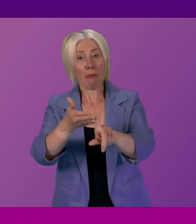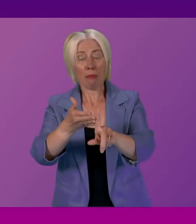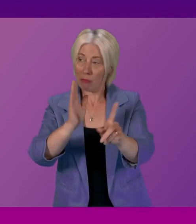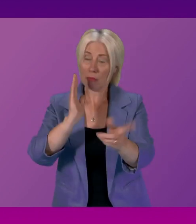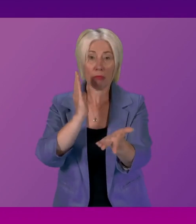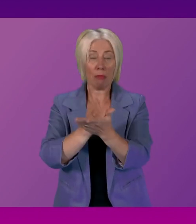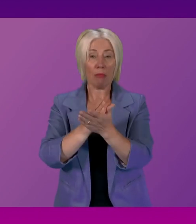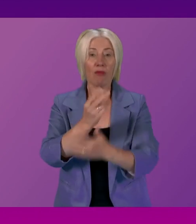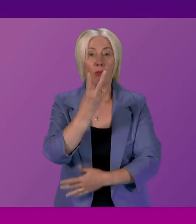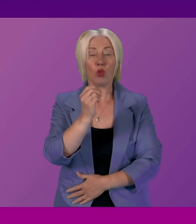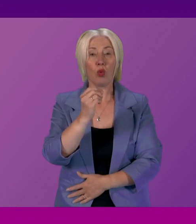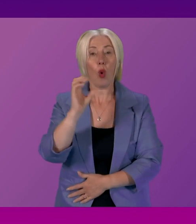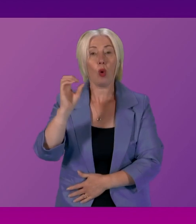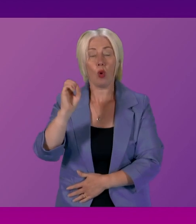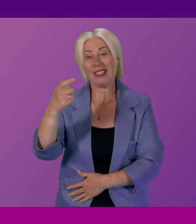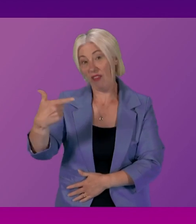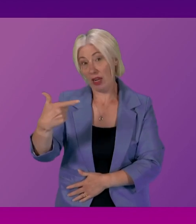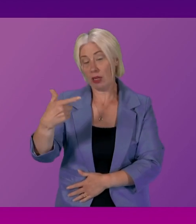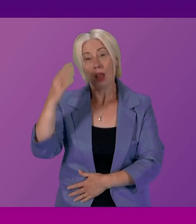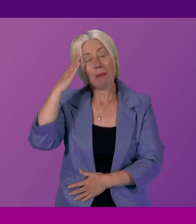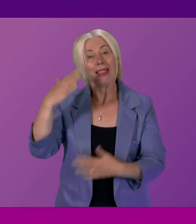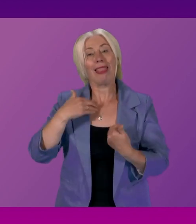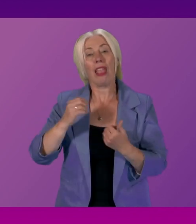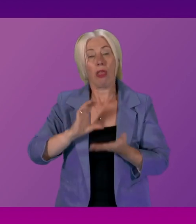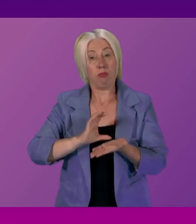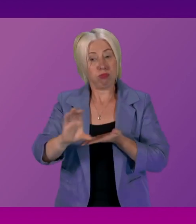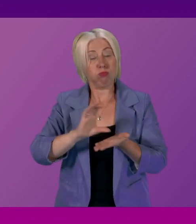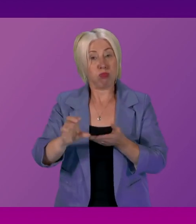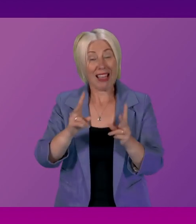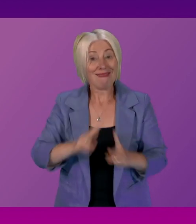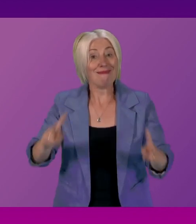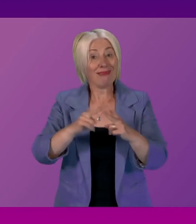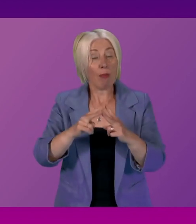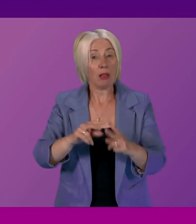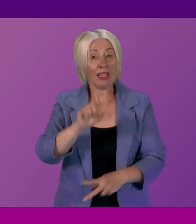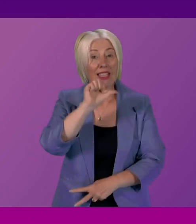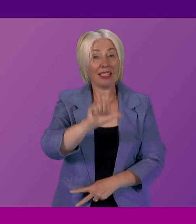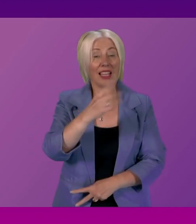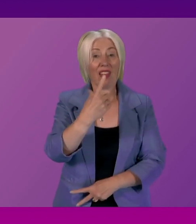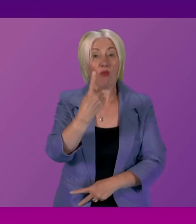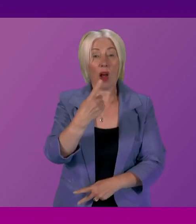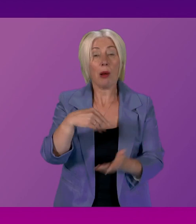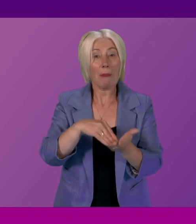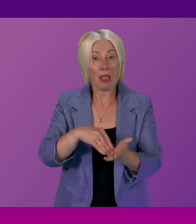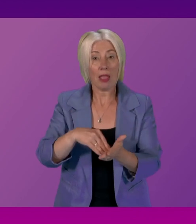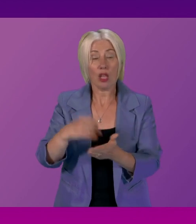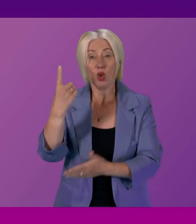Since 2007, mental health spending has doubled in cash terms from £651 million to £1.3 billion.